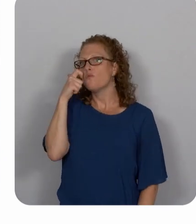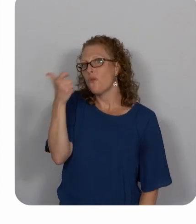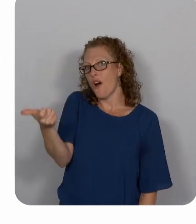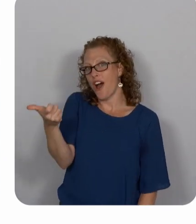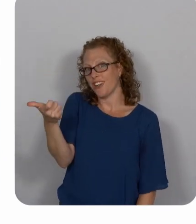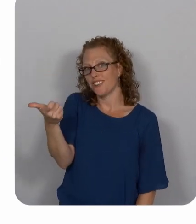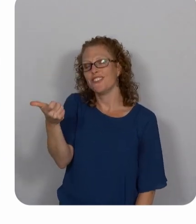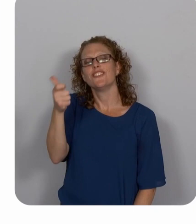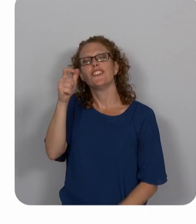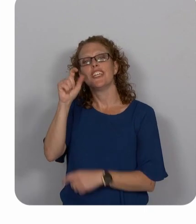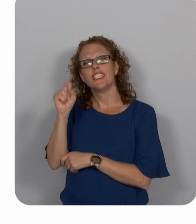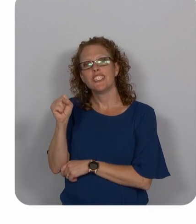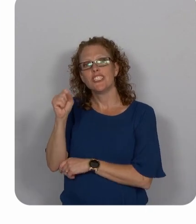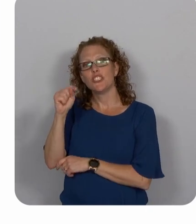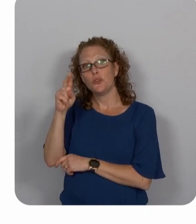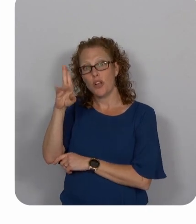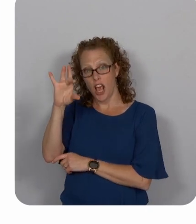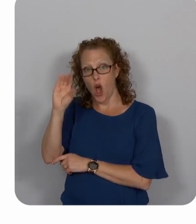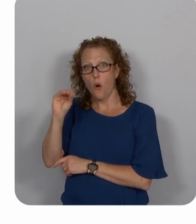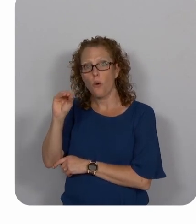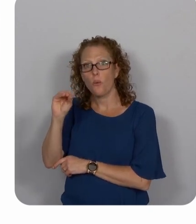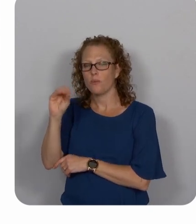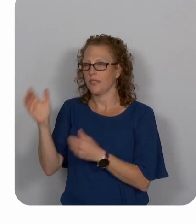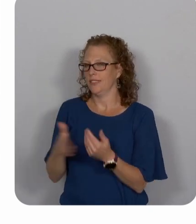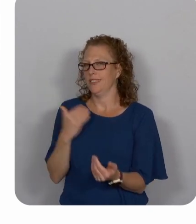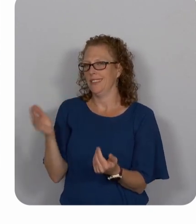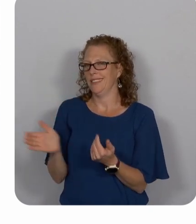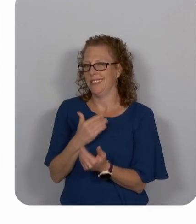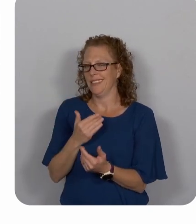And then there’s just one more step before it’s ready to be published into an effect.